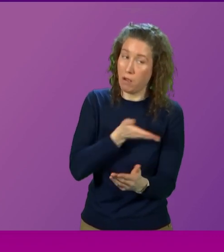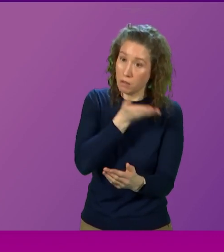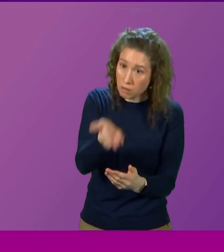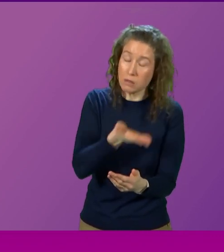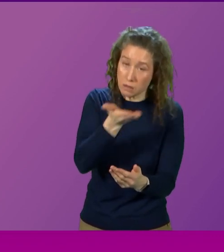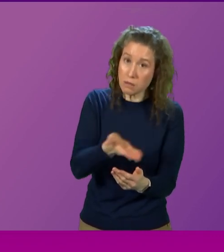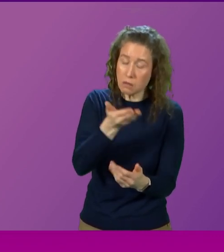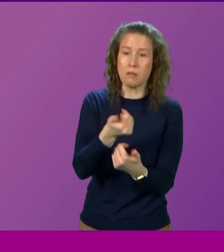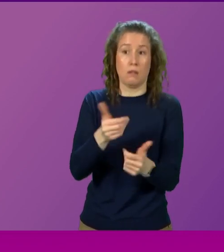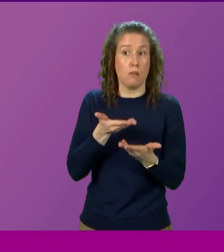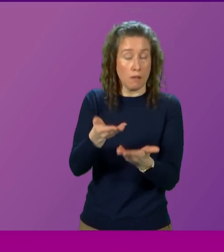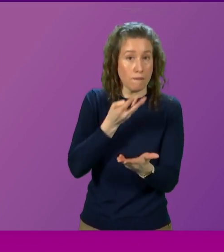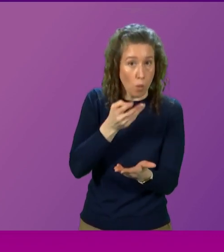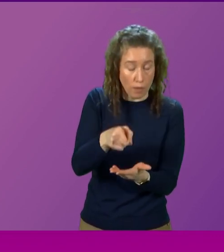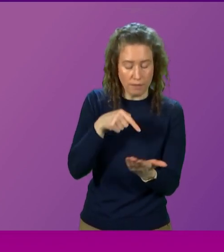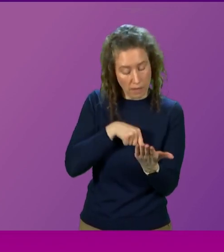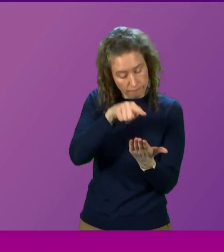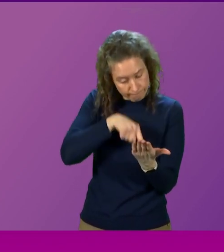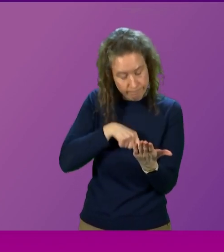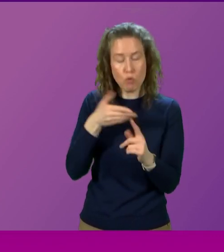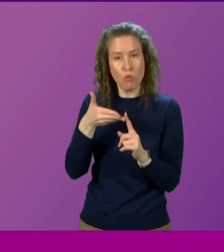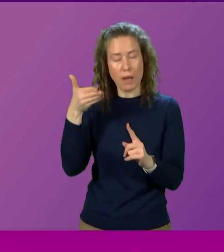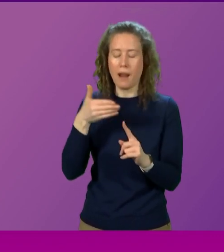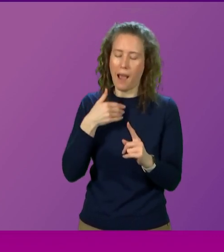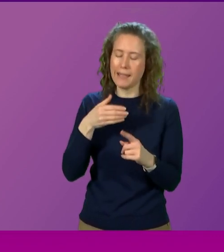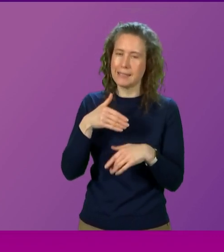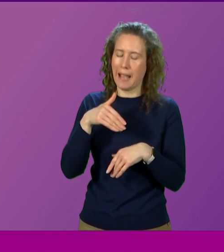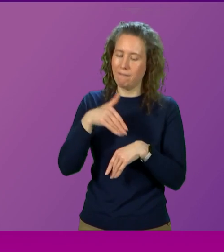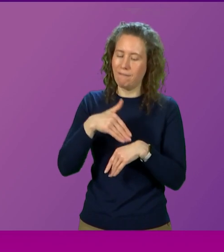recognises the impact of the cost crisis on lower-paid teachers in particular, with an